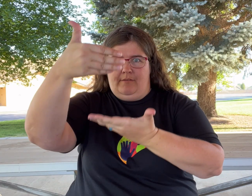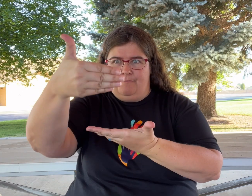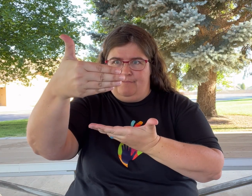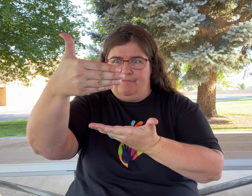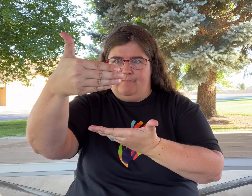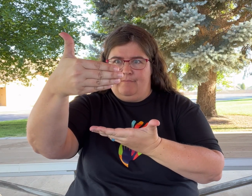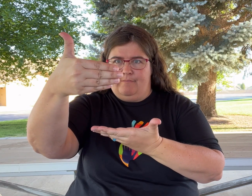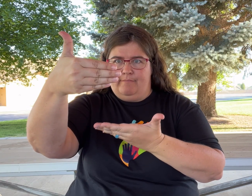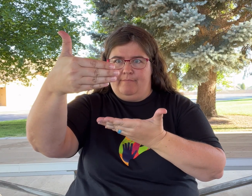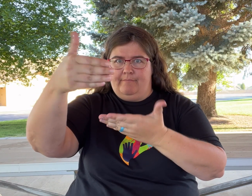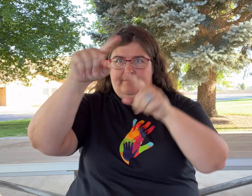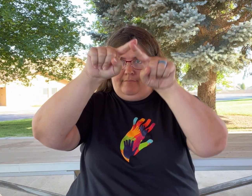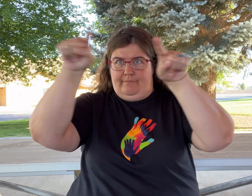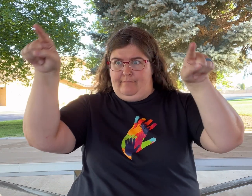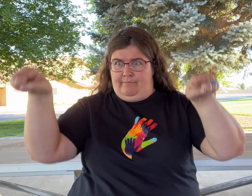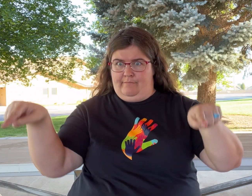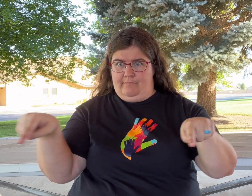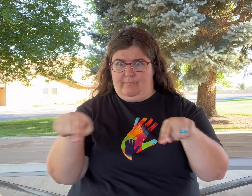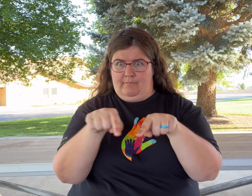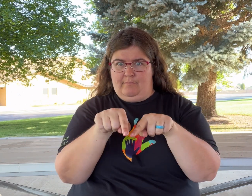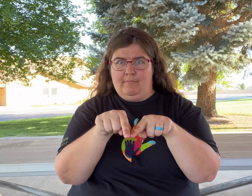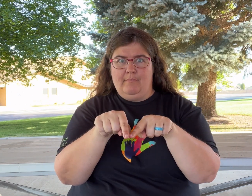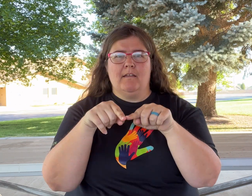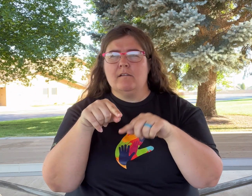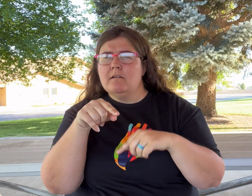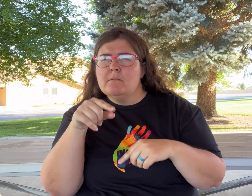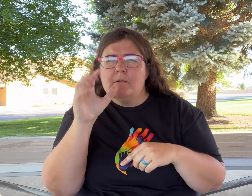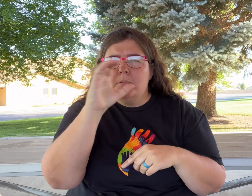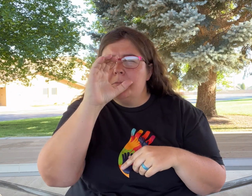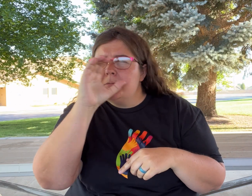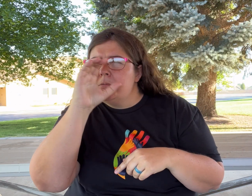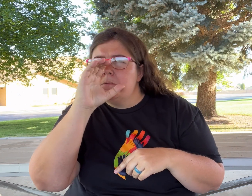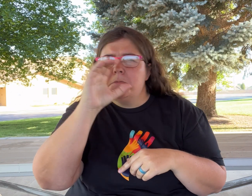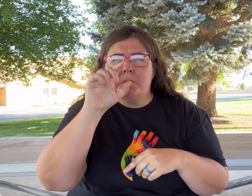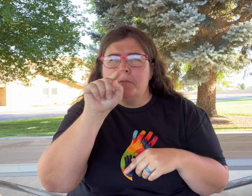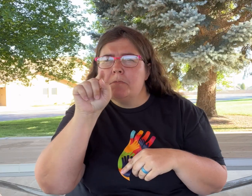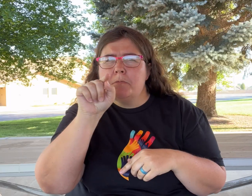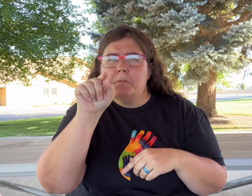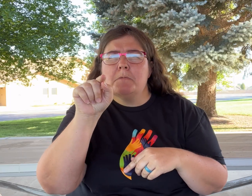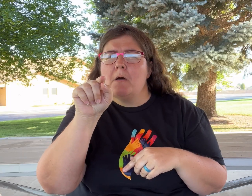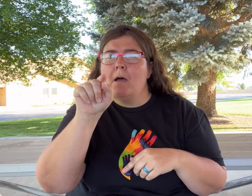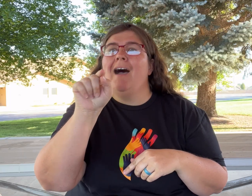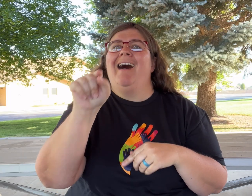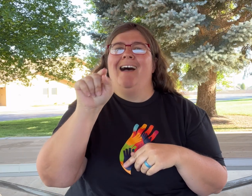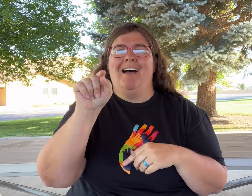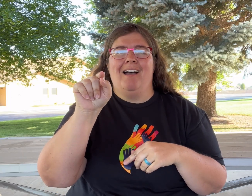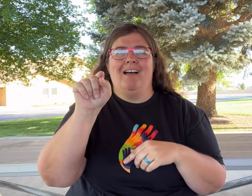up my laptop, you'll see the screen and I'll look for something. I find it. When I find it, I click